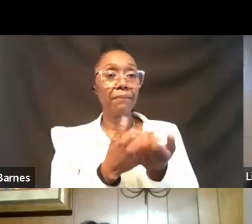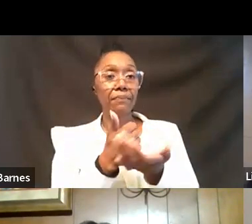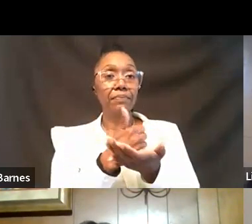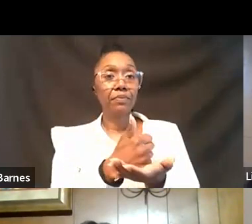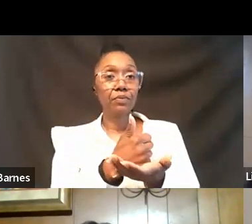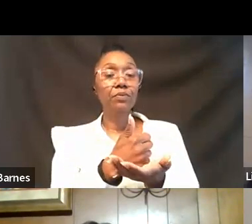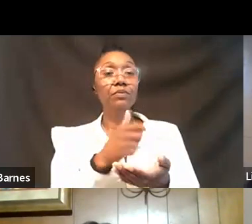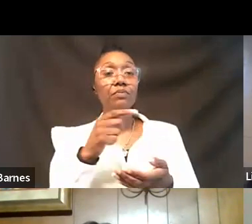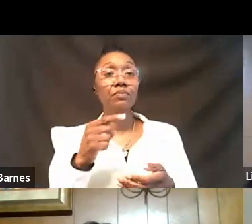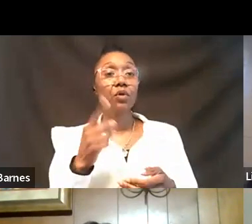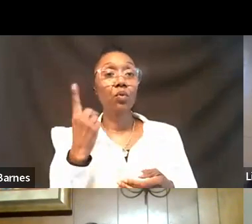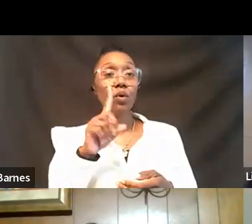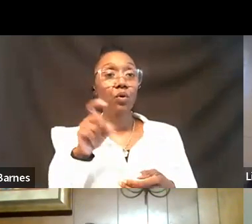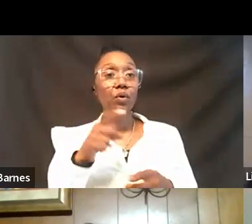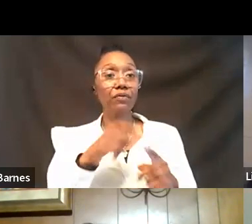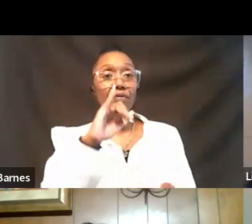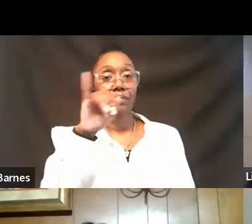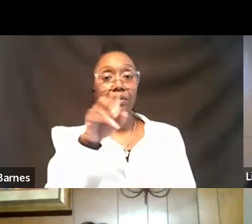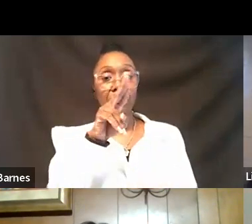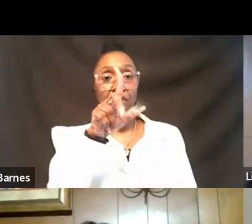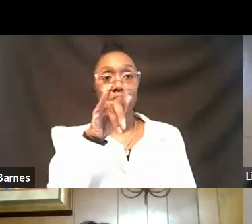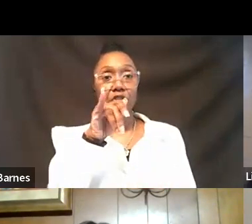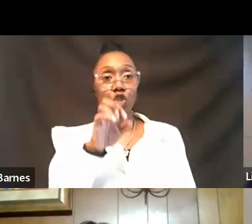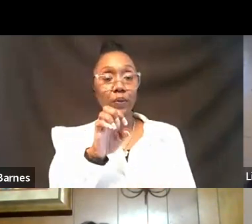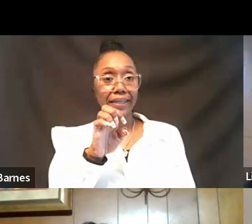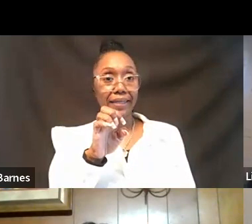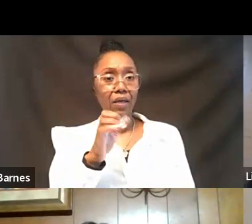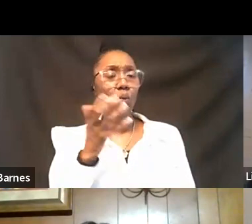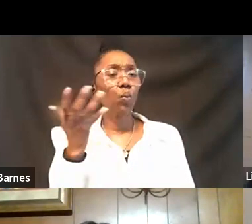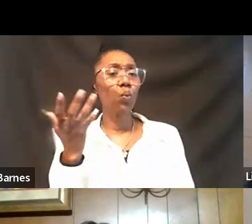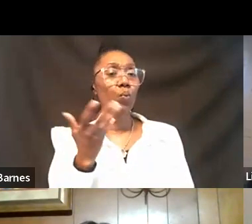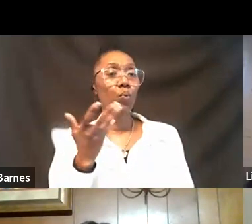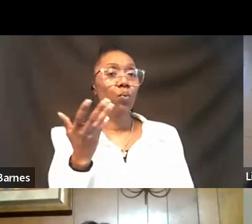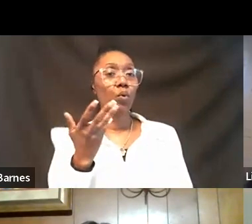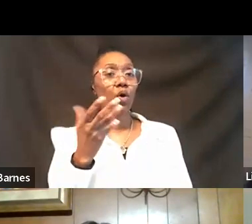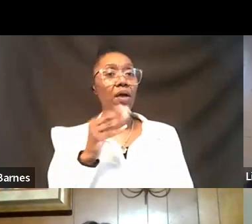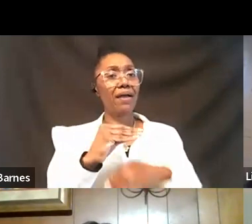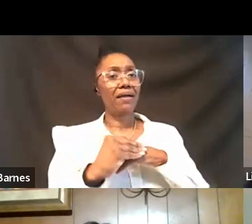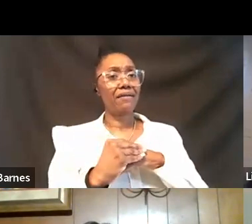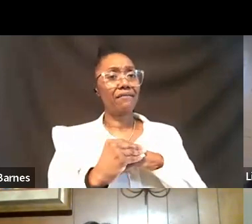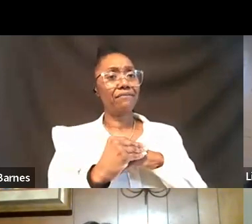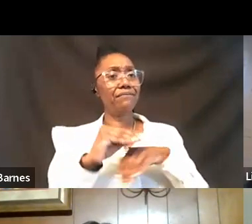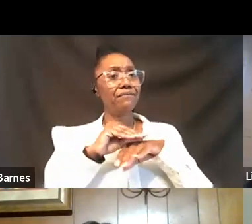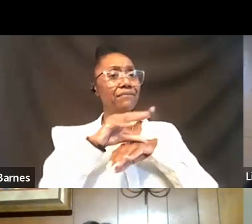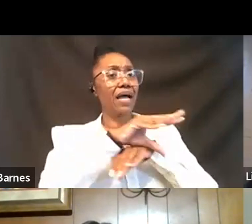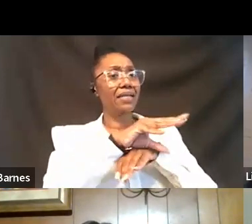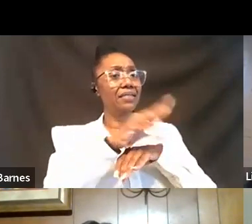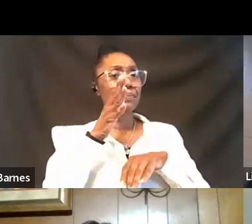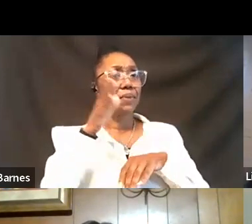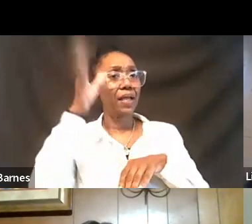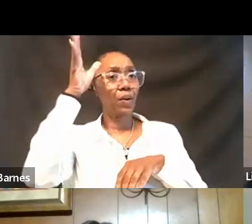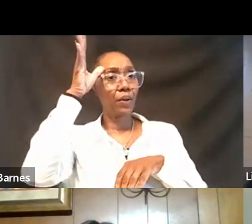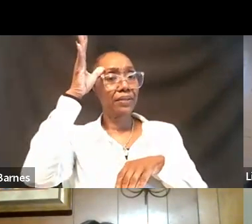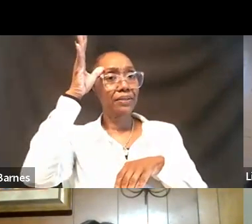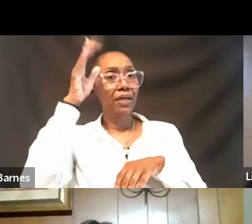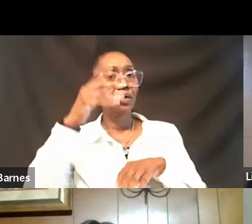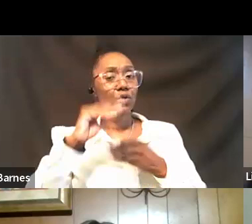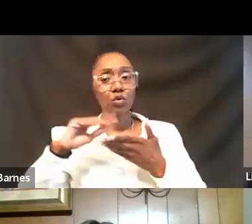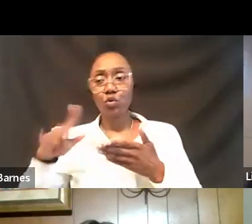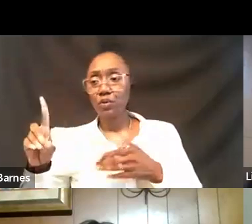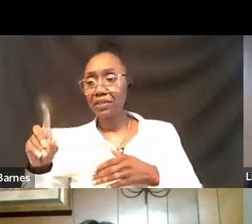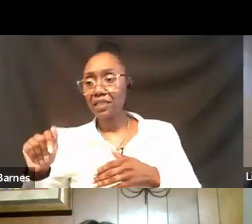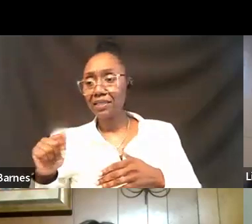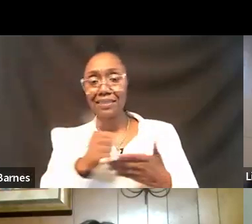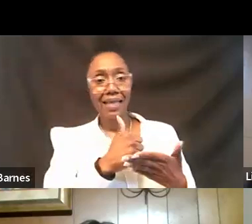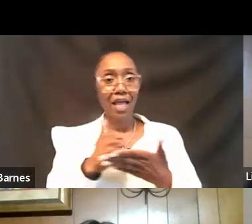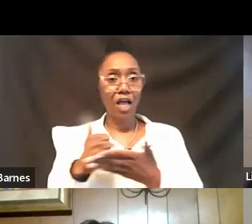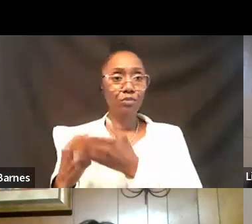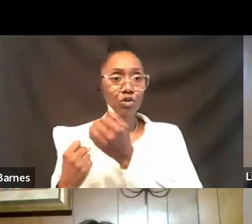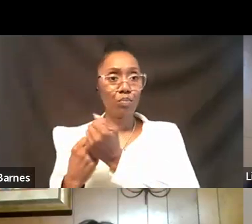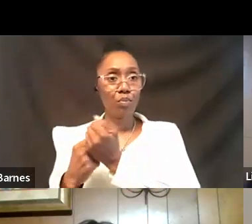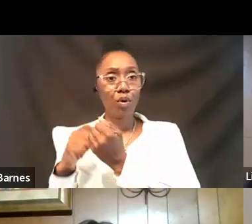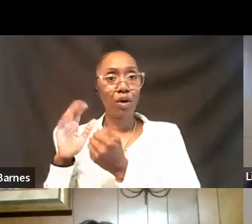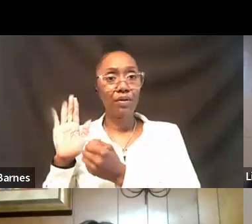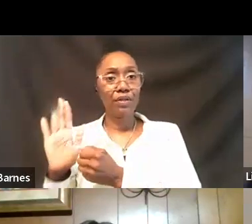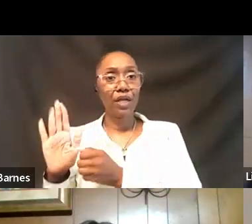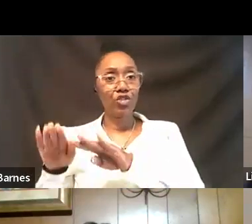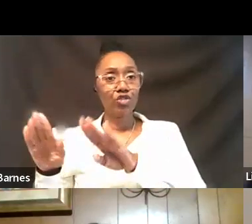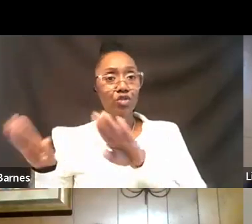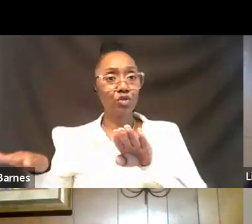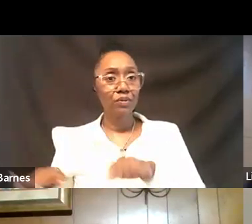One question from Julie. Is what, what advice would you give parents other students with disabilities to help support their child?